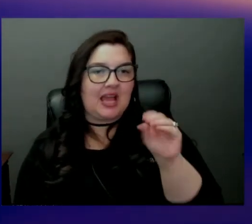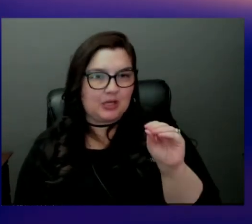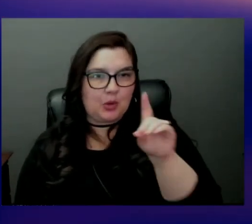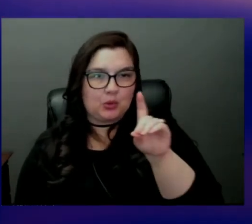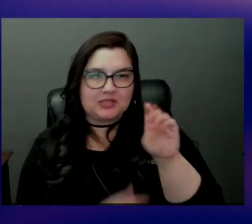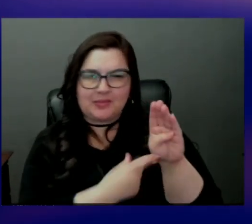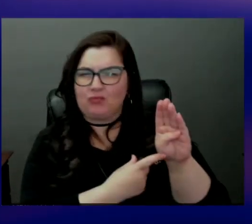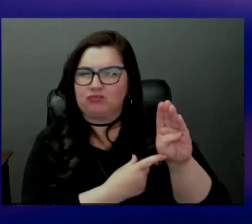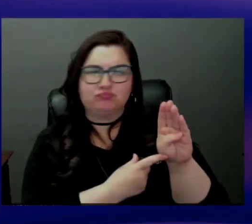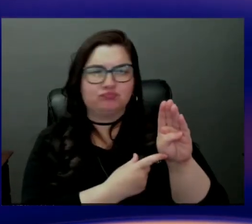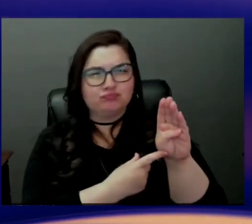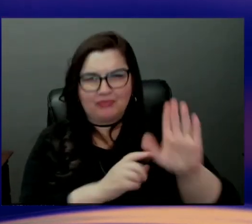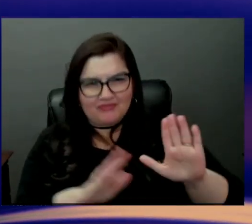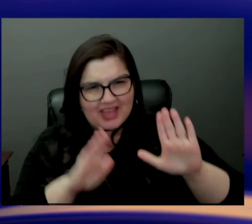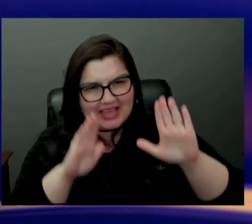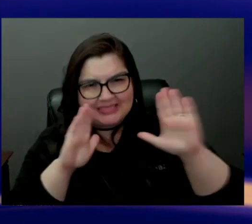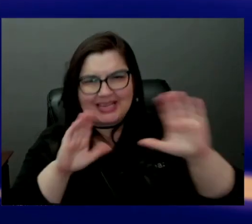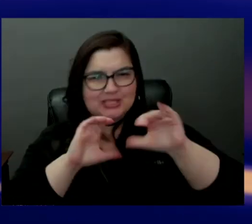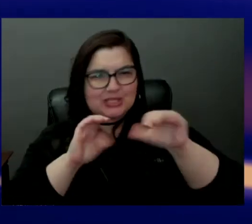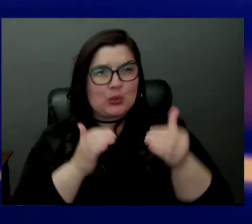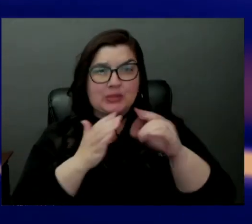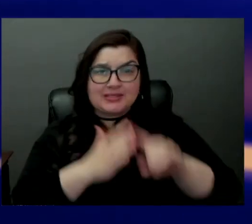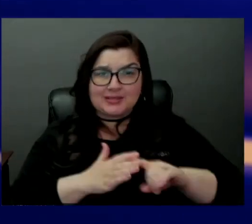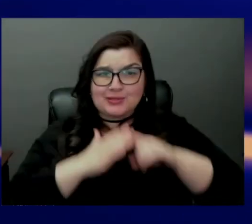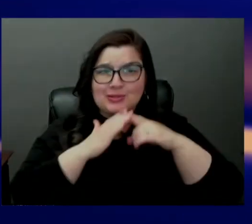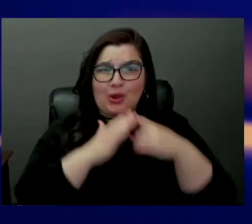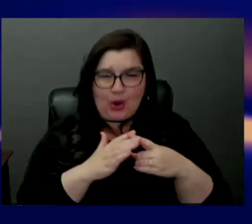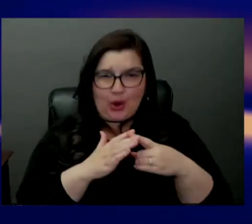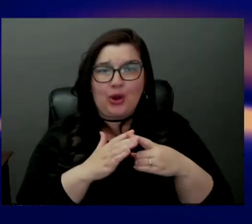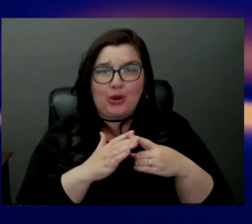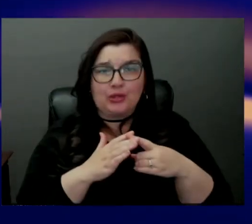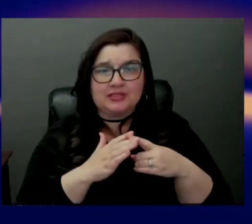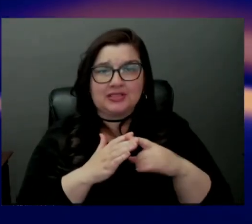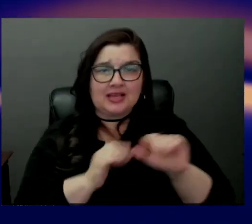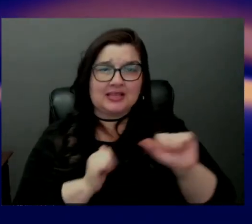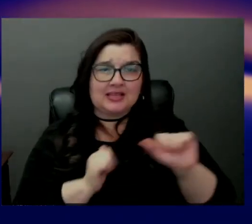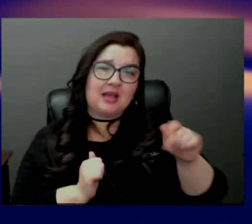starts you as a apprentice, developer that comes in